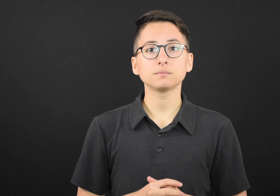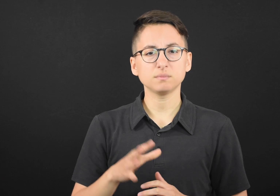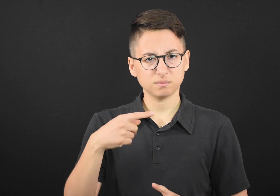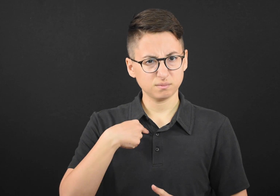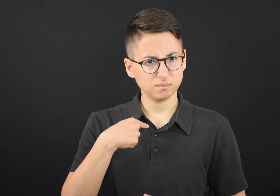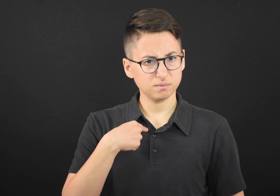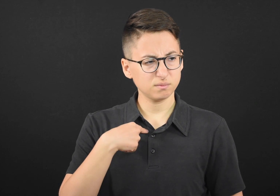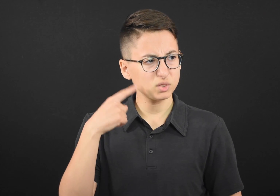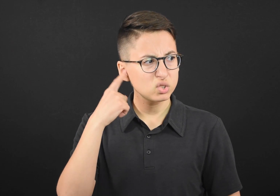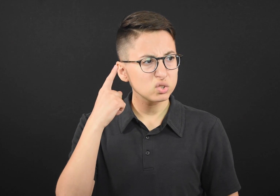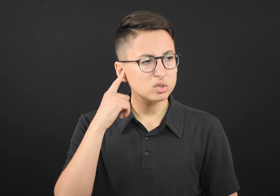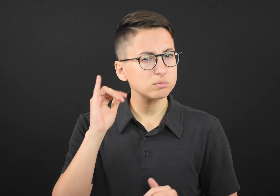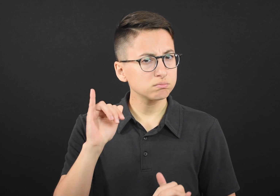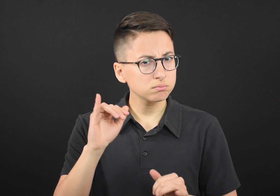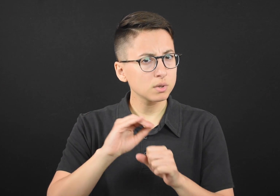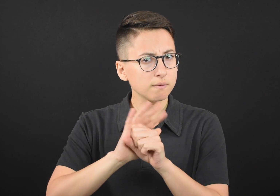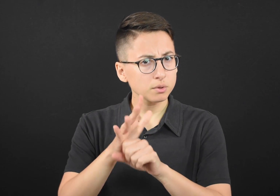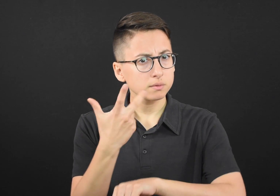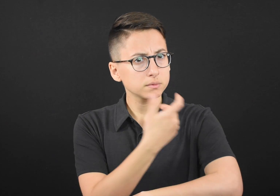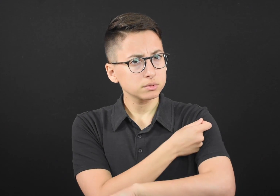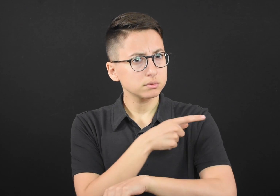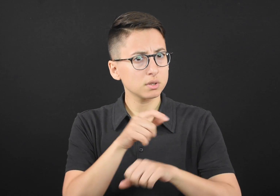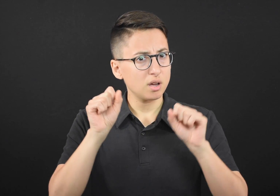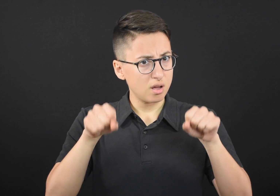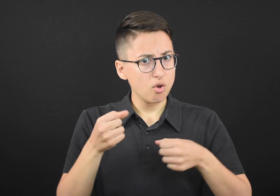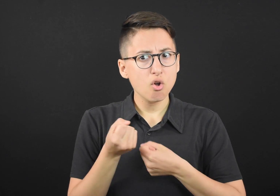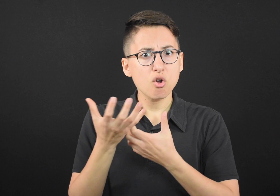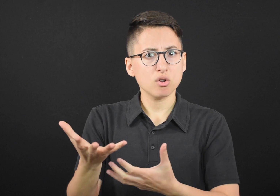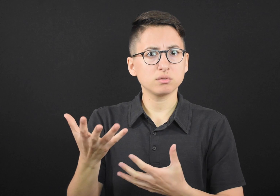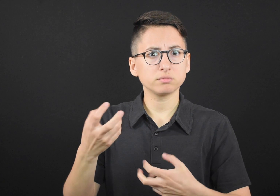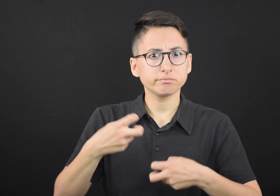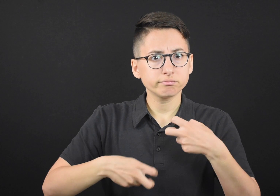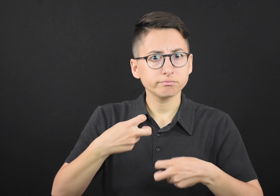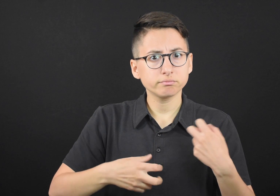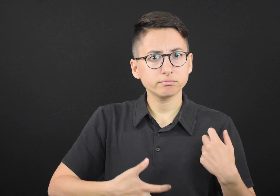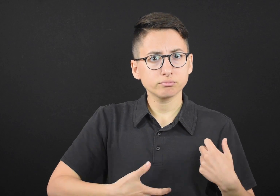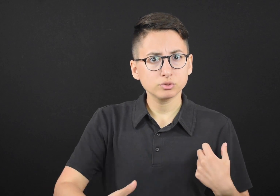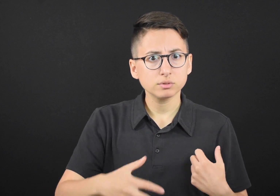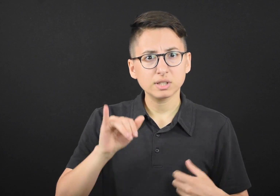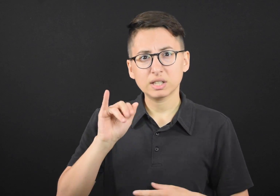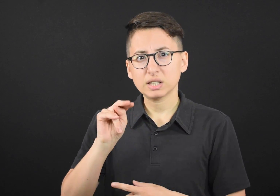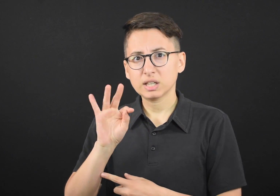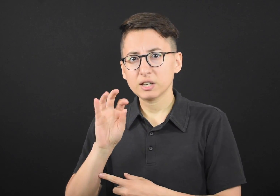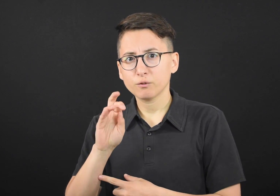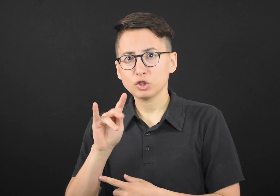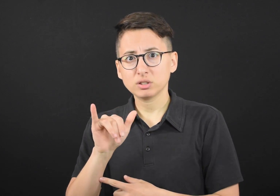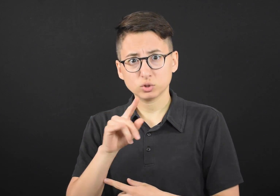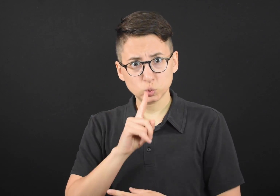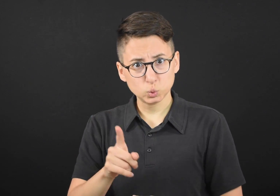I’ve heard the COVID vaccine can cause infertility. Is this true?